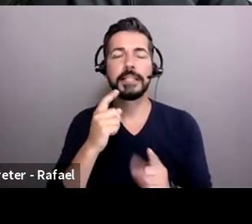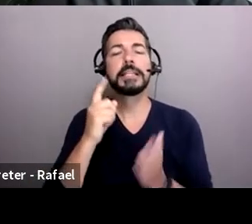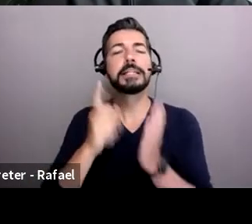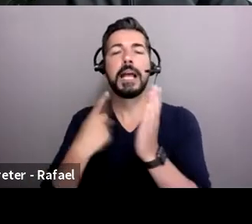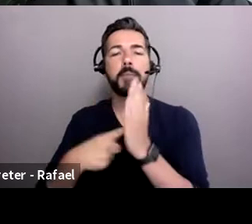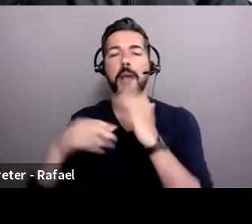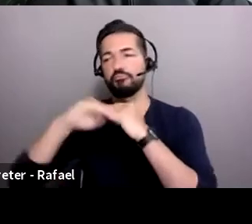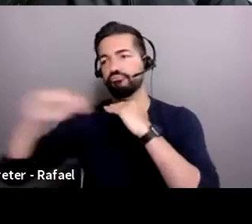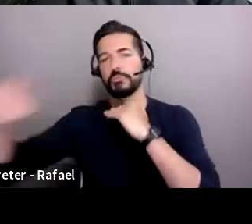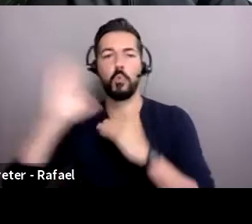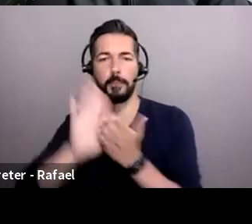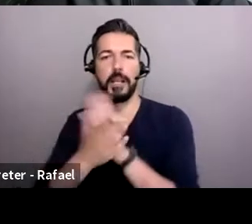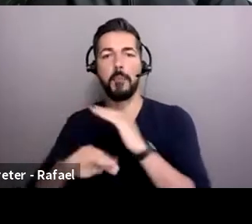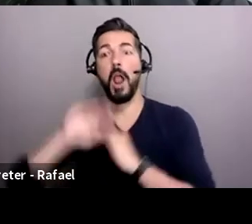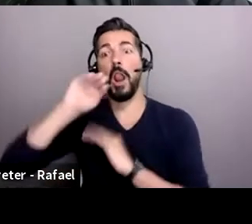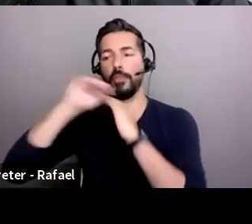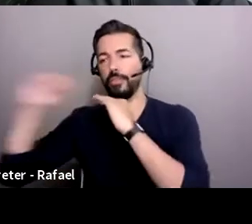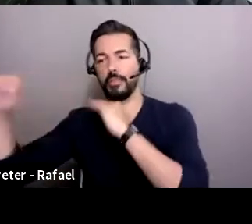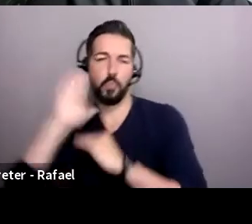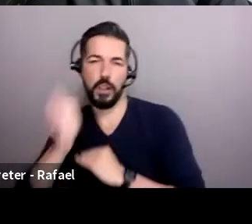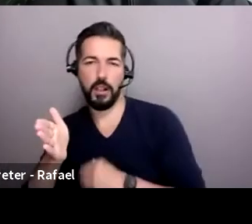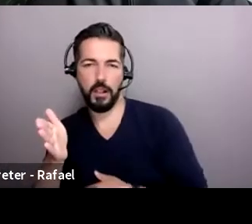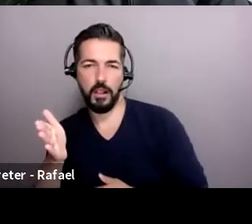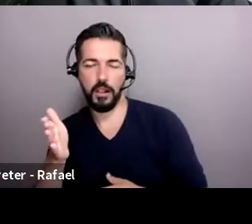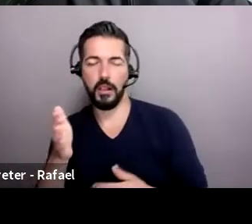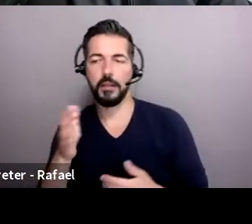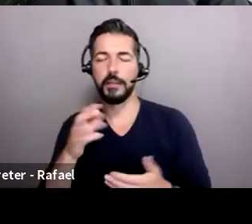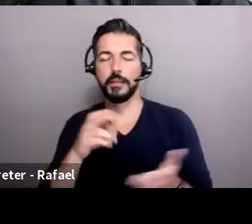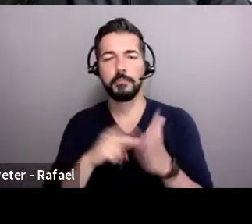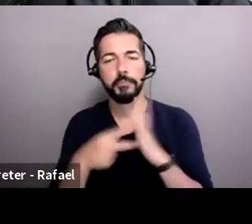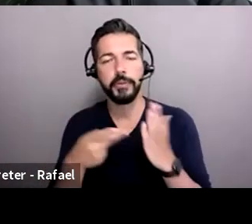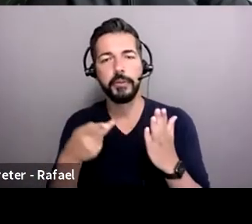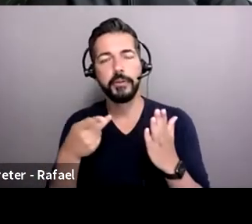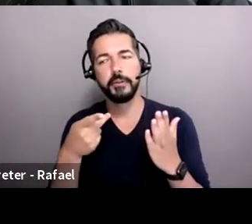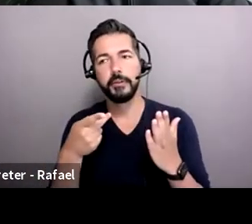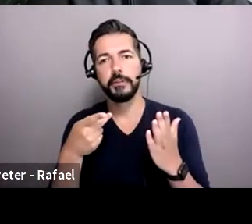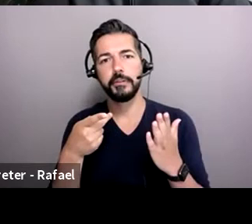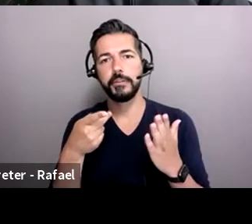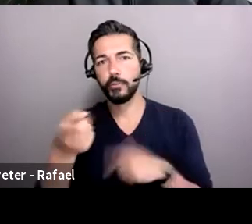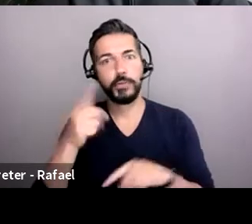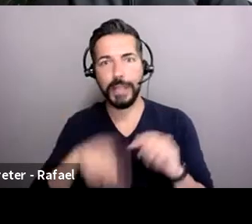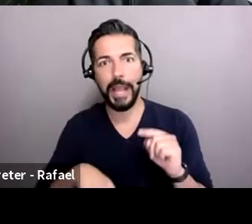meaning there is not that you can completely go crazy.